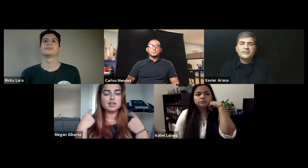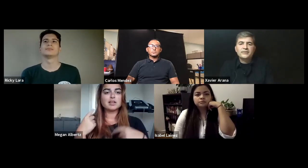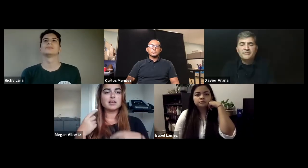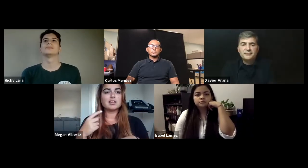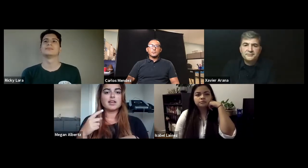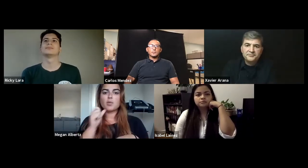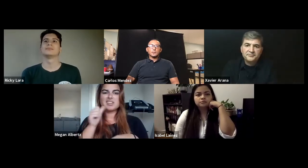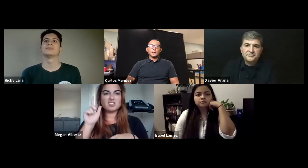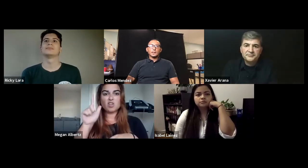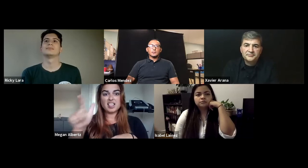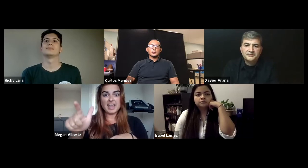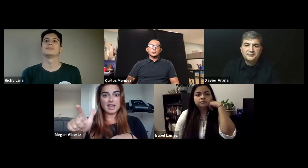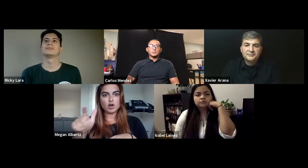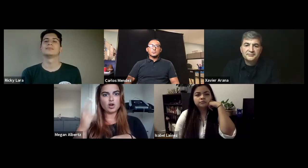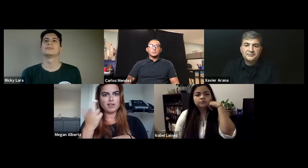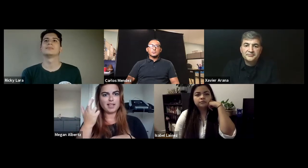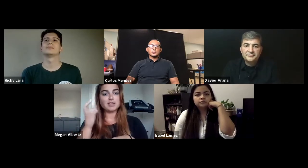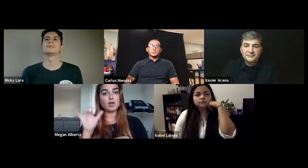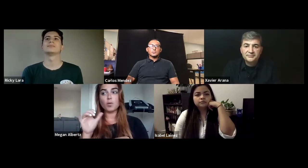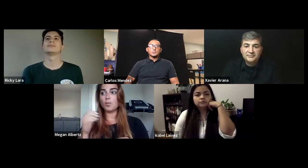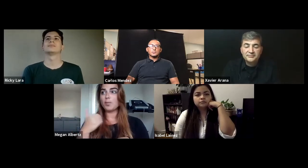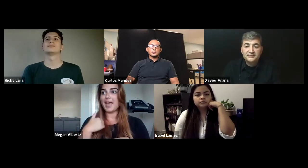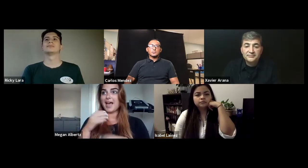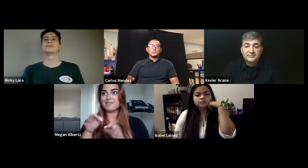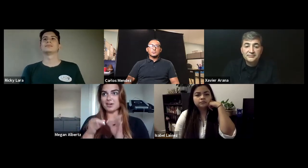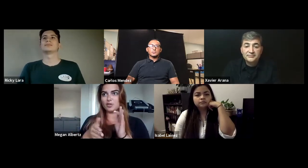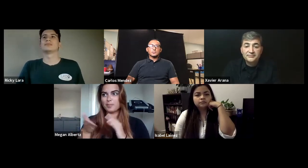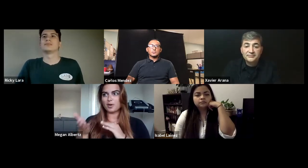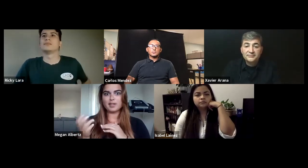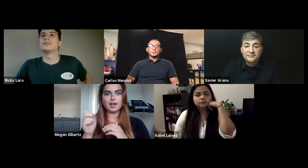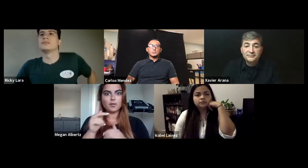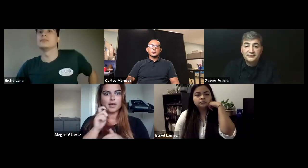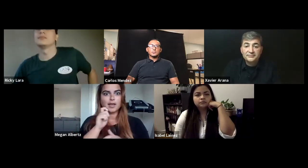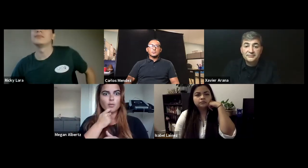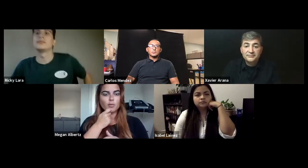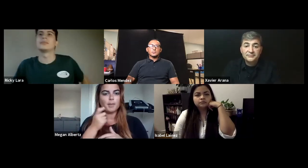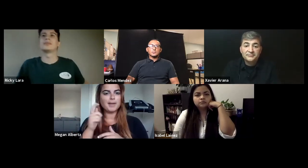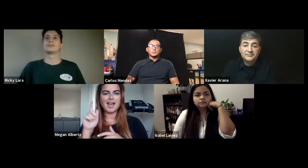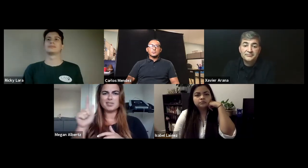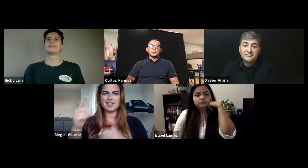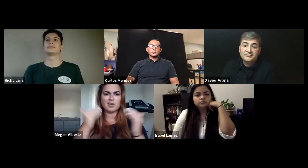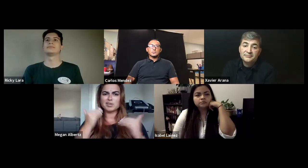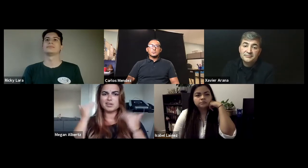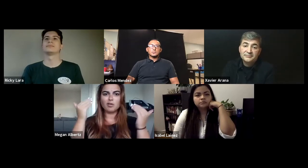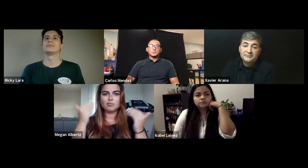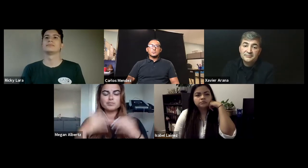I still didn't understand what was really happening. It wasn't until later, when I had an interpreter,